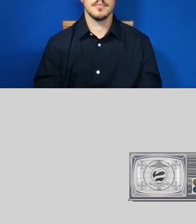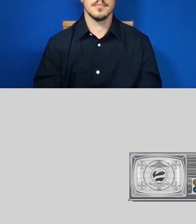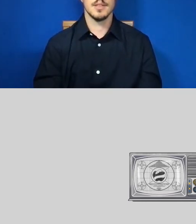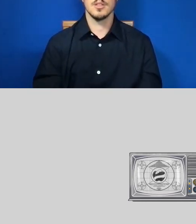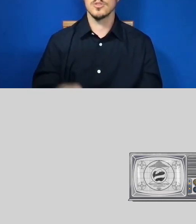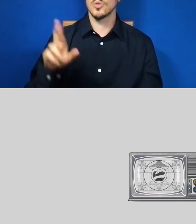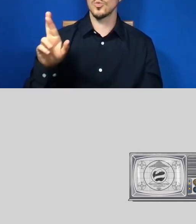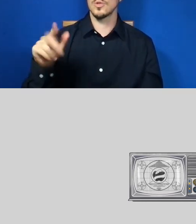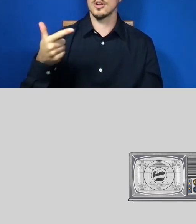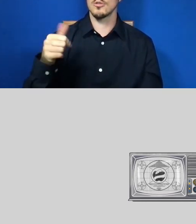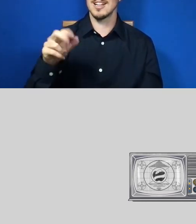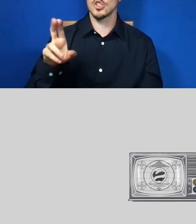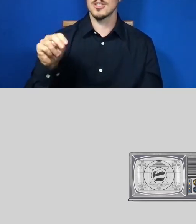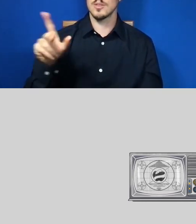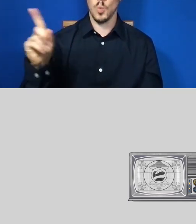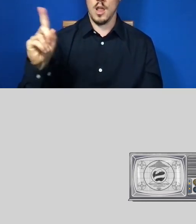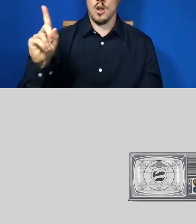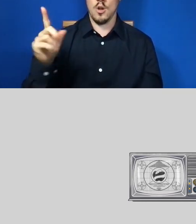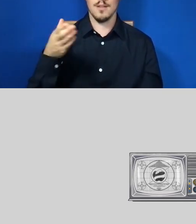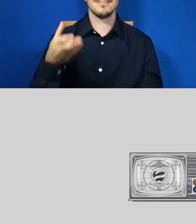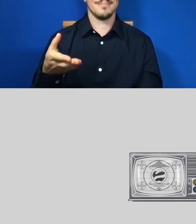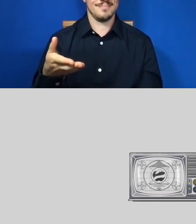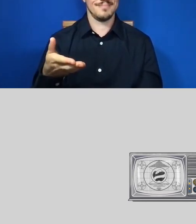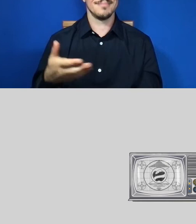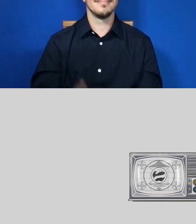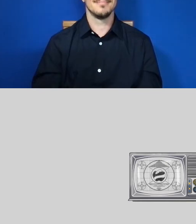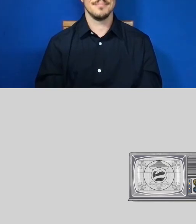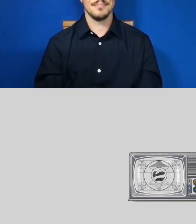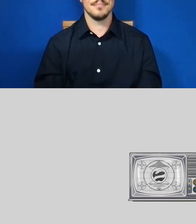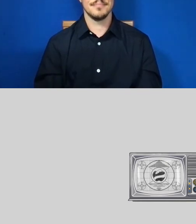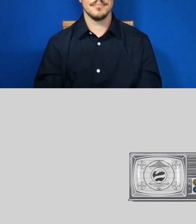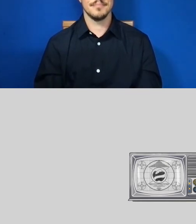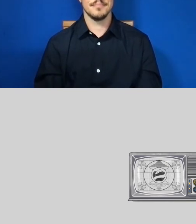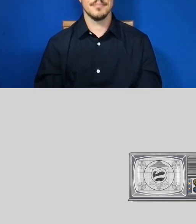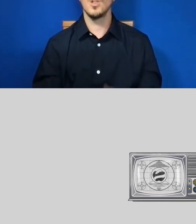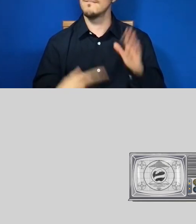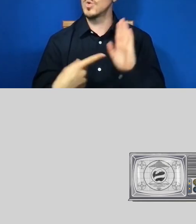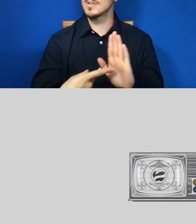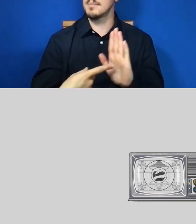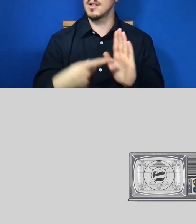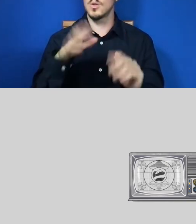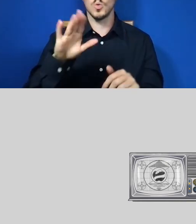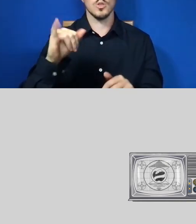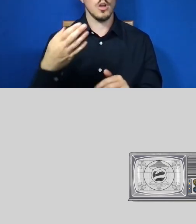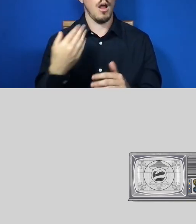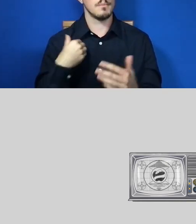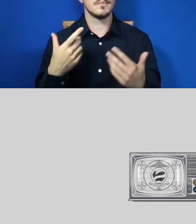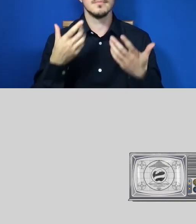And regression is part of supervised learning, as our data is already labeled. Let's say that your job